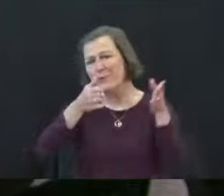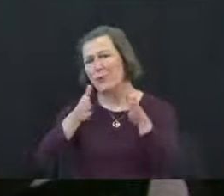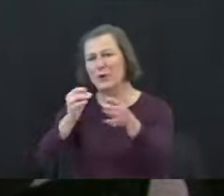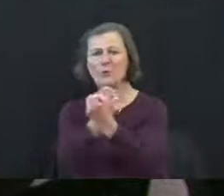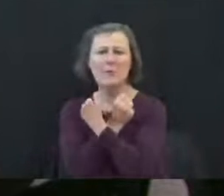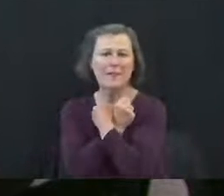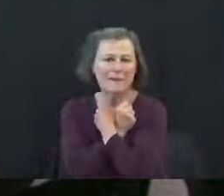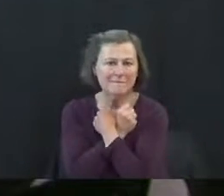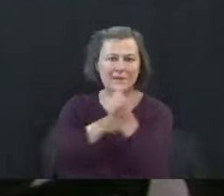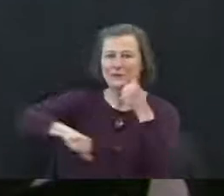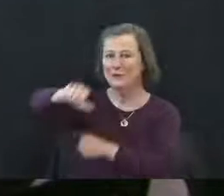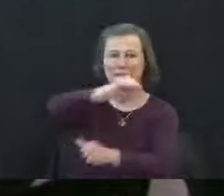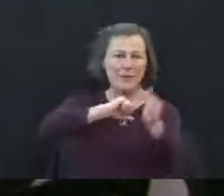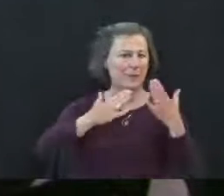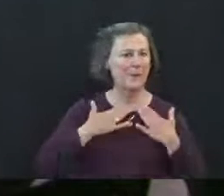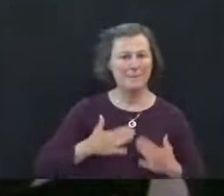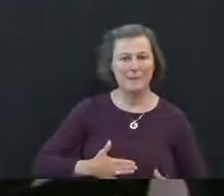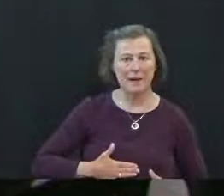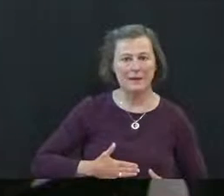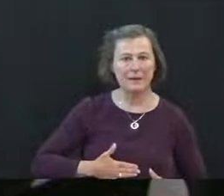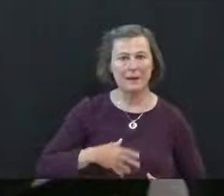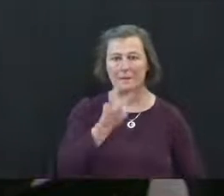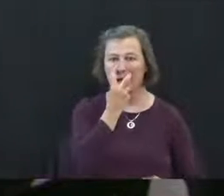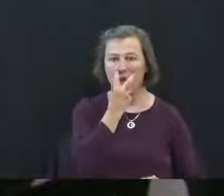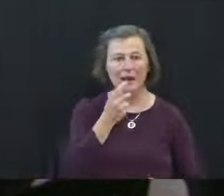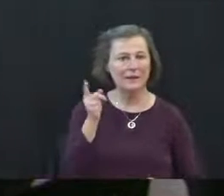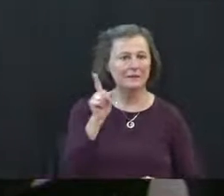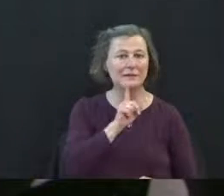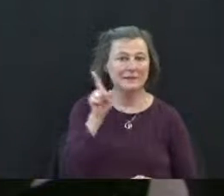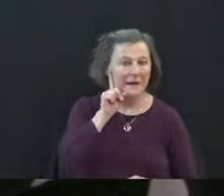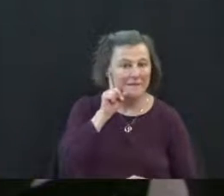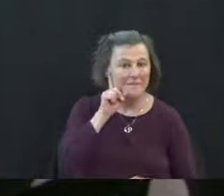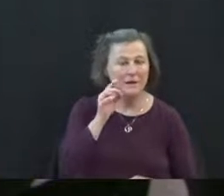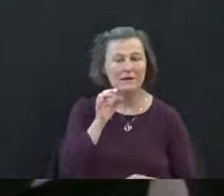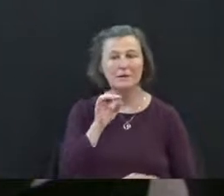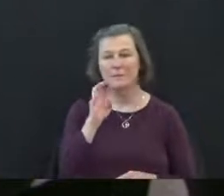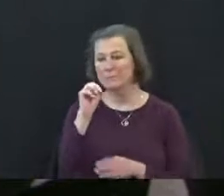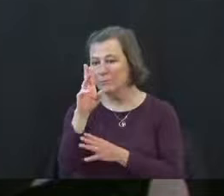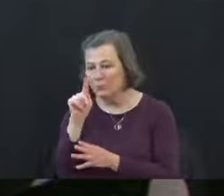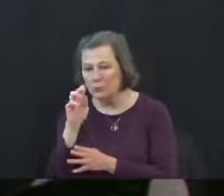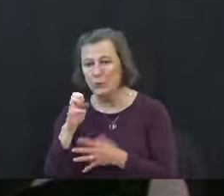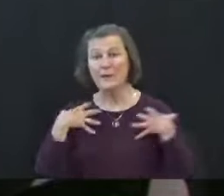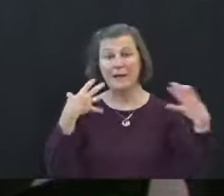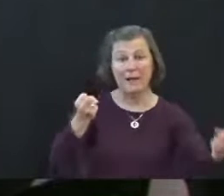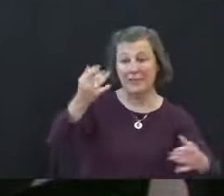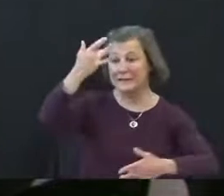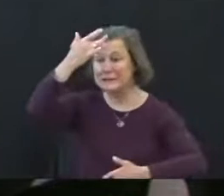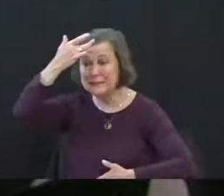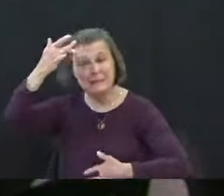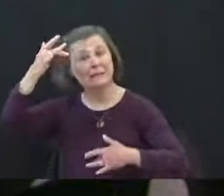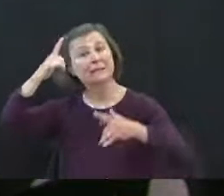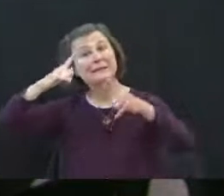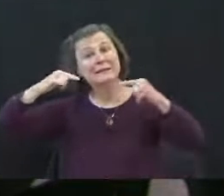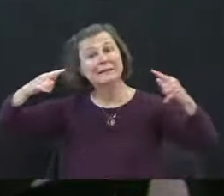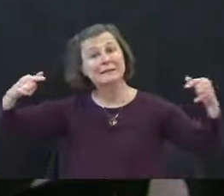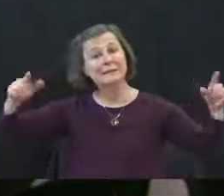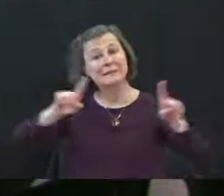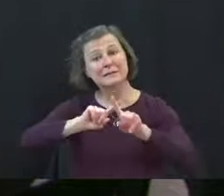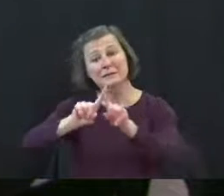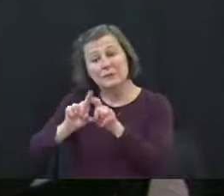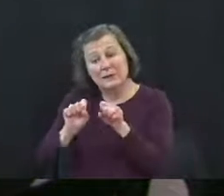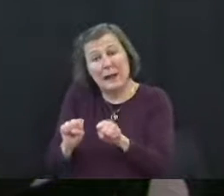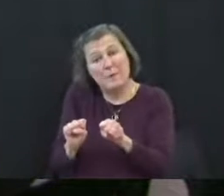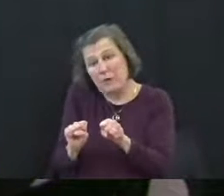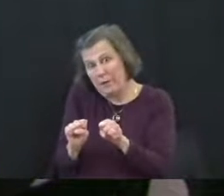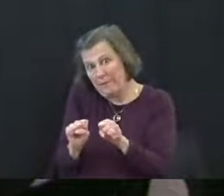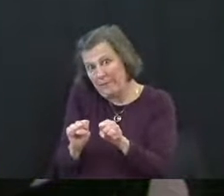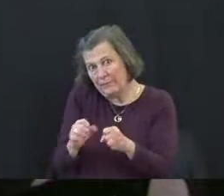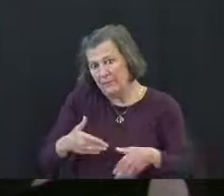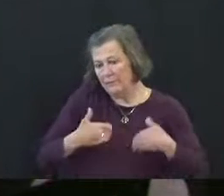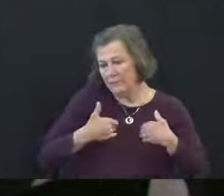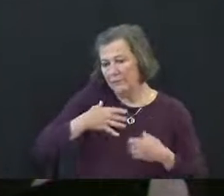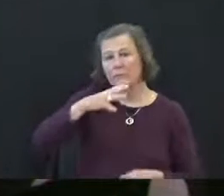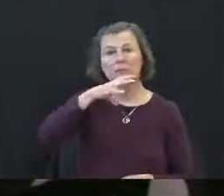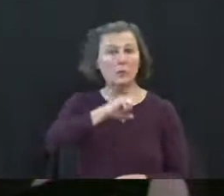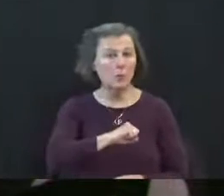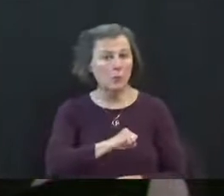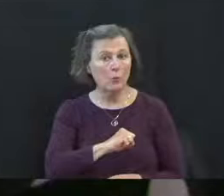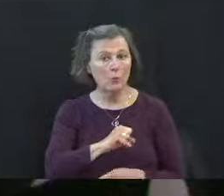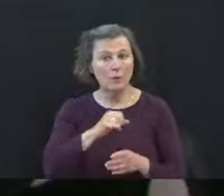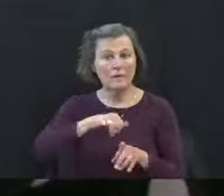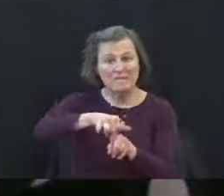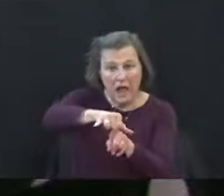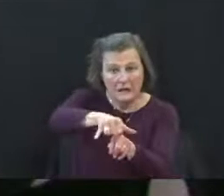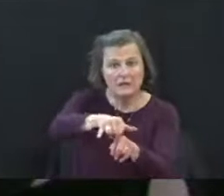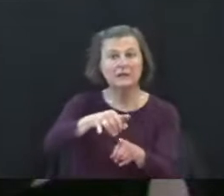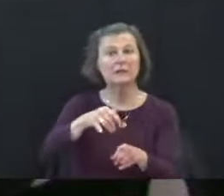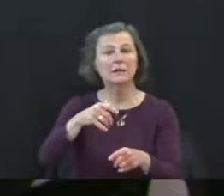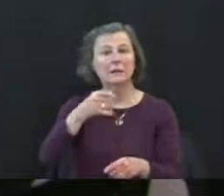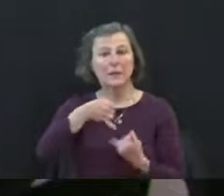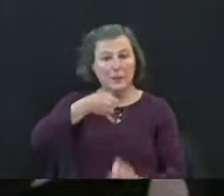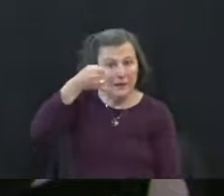Blind, deaf, mute, healthy, sick, variously abled, young, old, fat, thin, gentle, cranky,